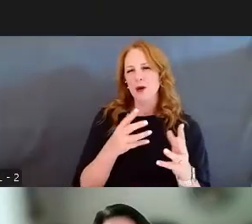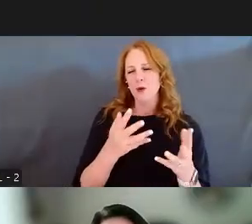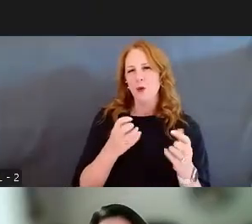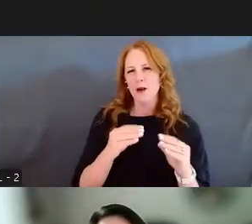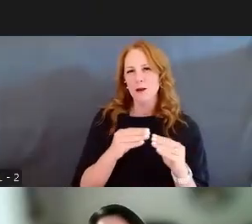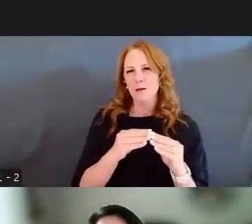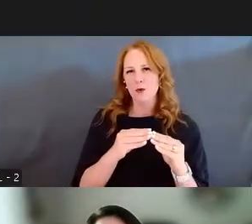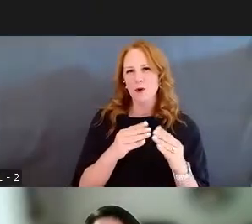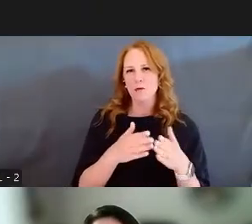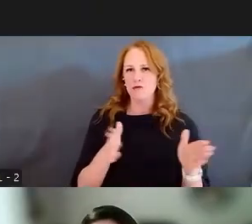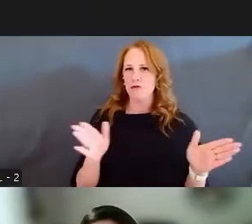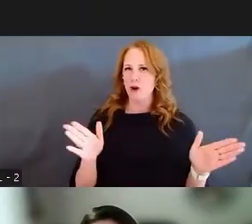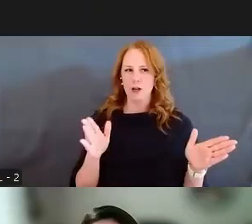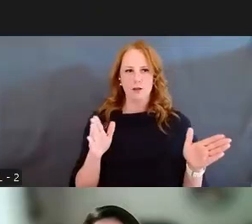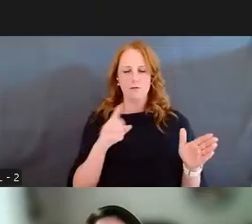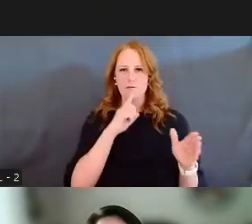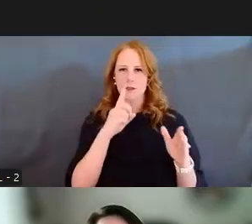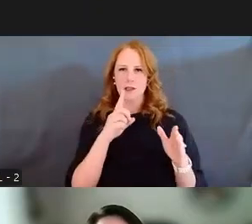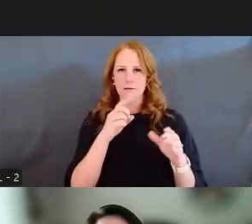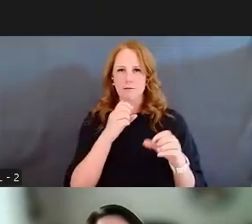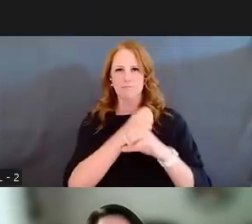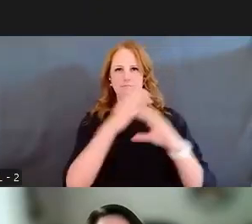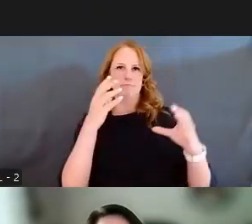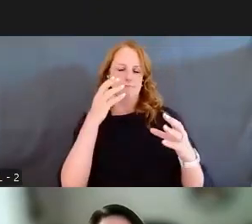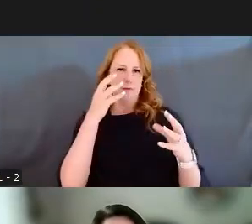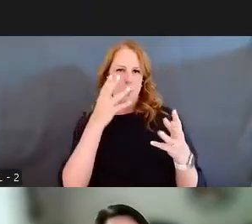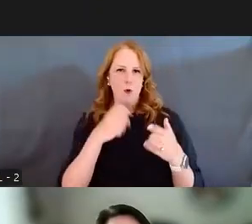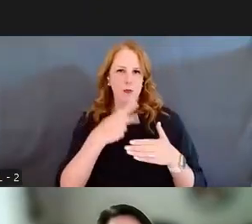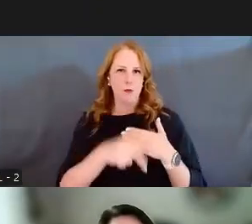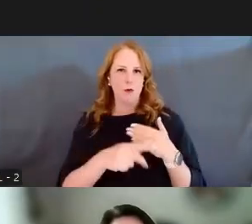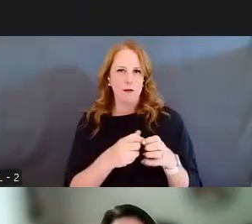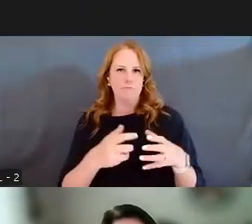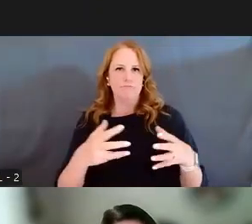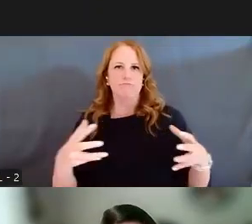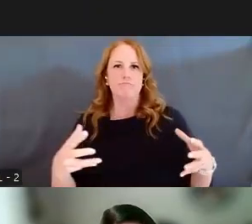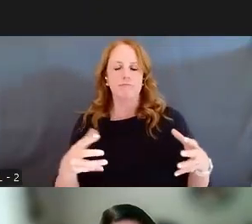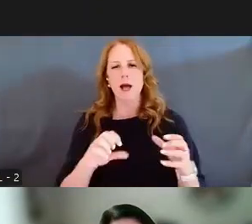to look at scalability and sustainability and to think about how they could move it from the area